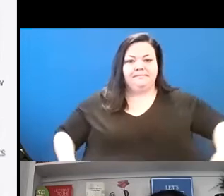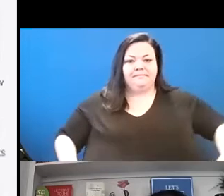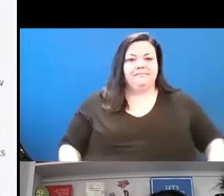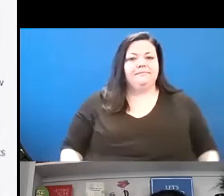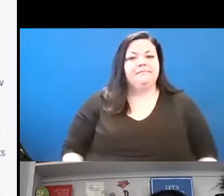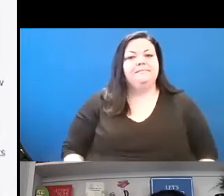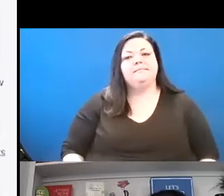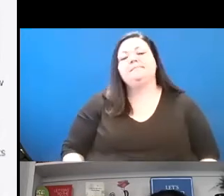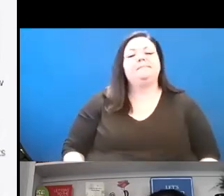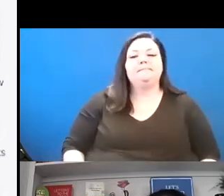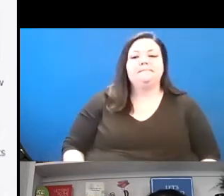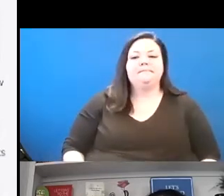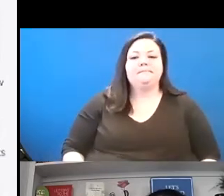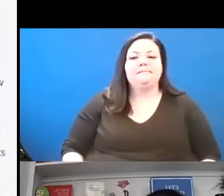okay and then we have christ hangs